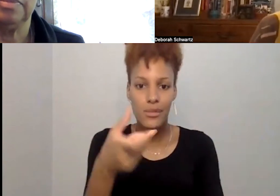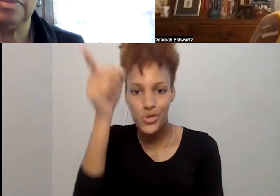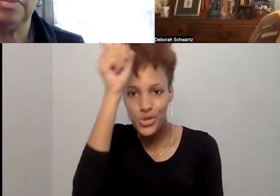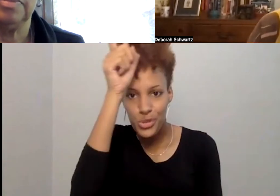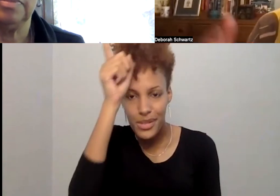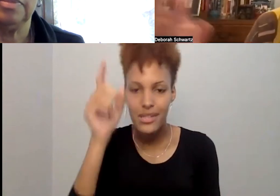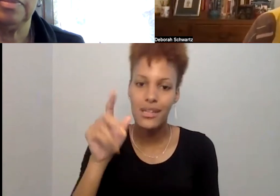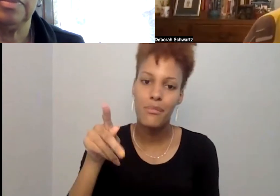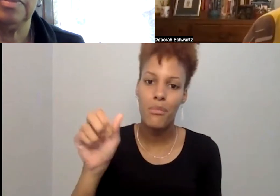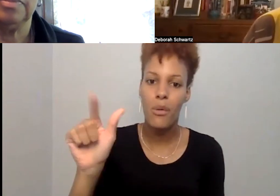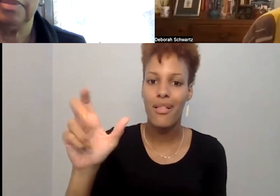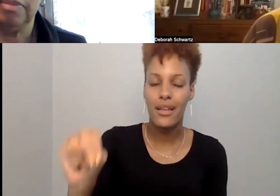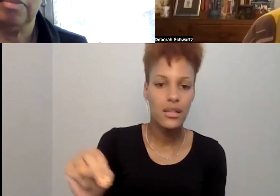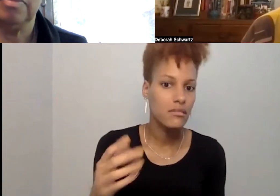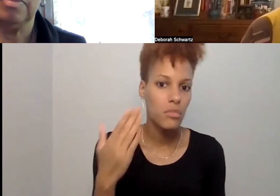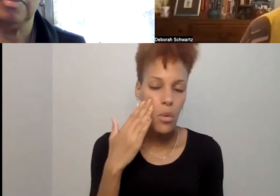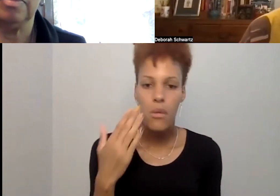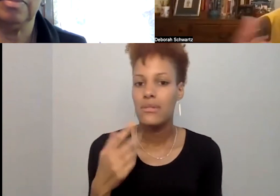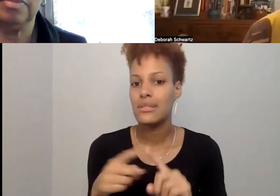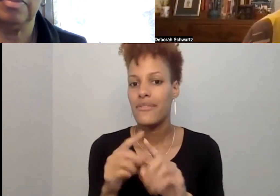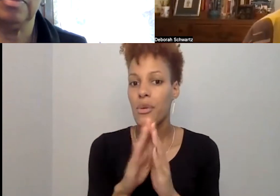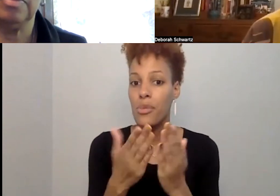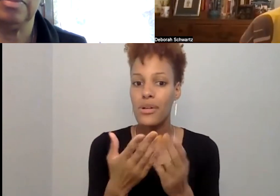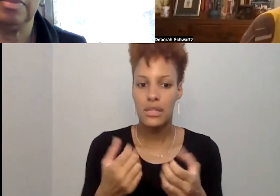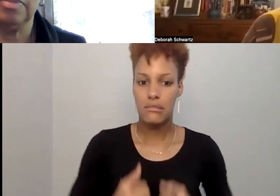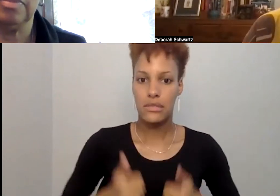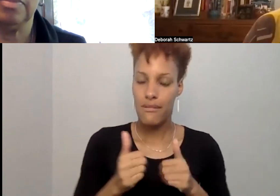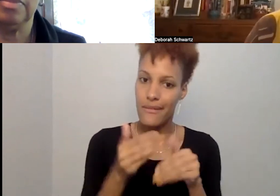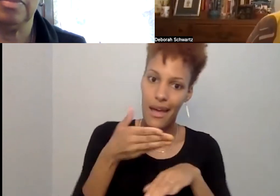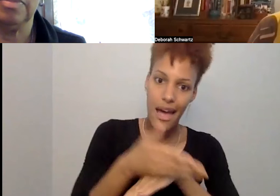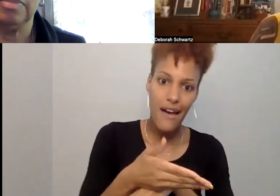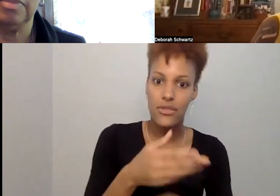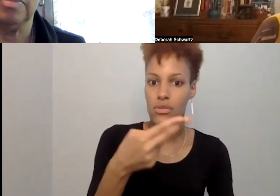you know, books that survived the Holocaust, books that, you know, all kinds of amazing,